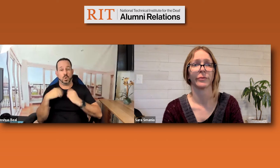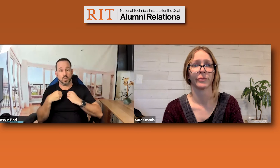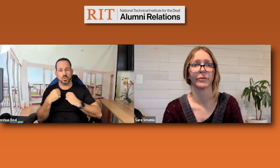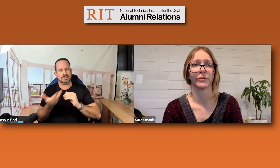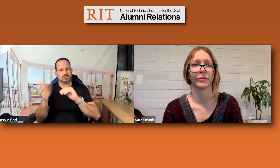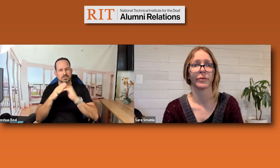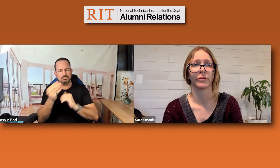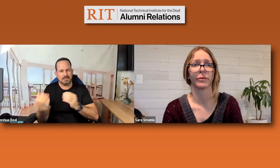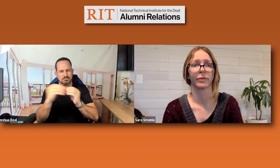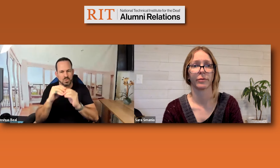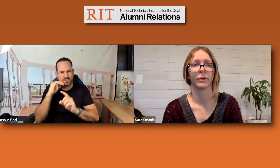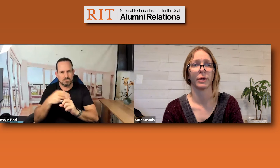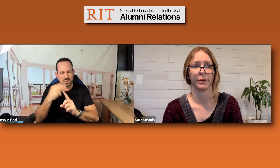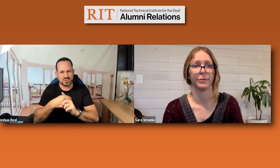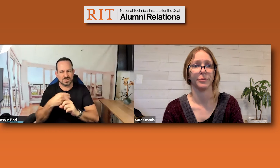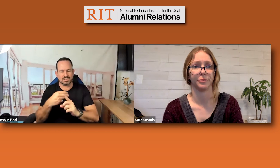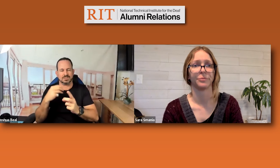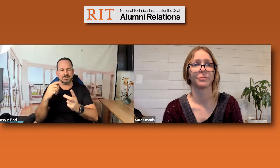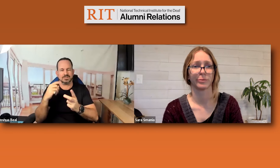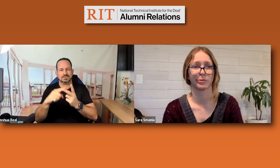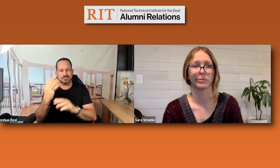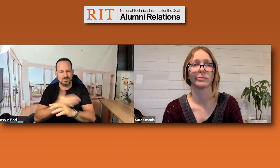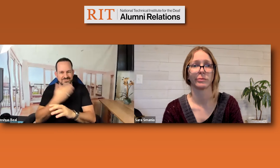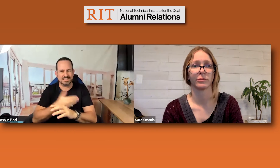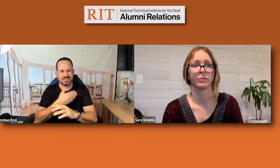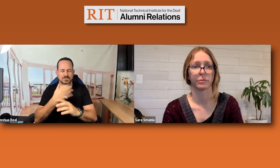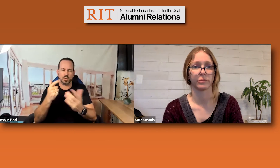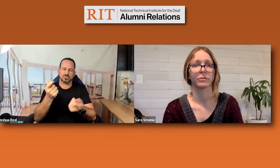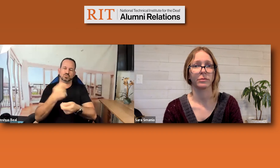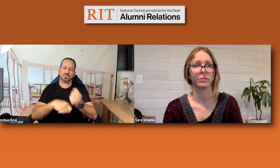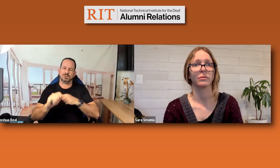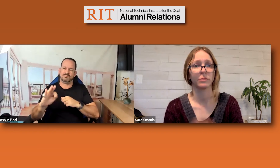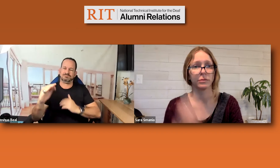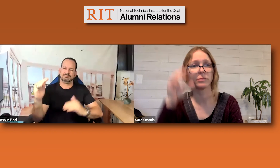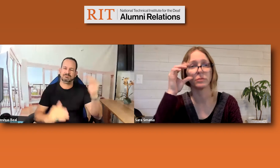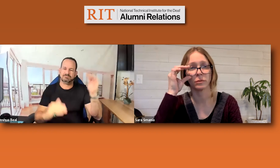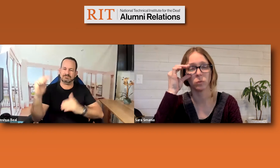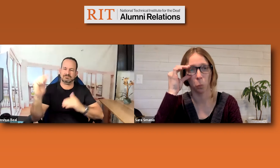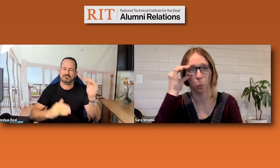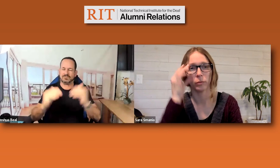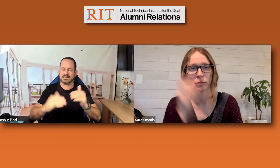Because if you were the owner, then, of course, you have to pay for the maintenance and the mortgage